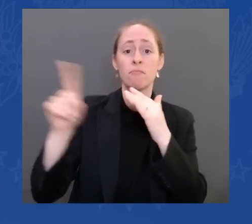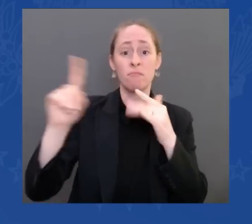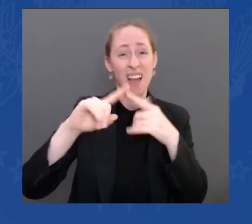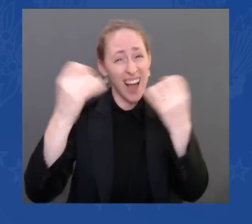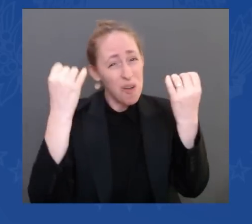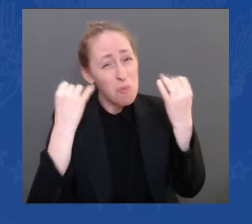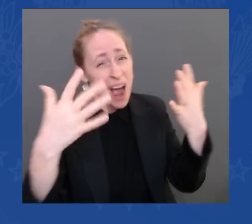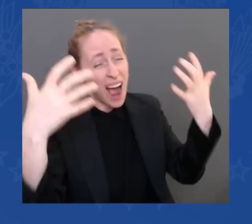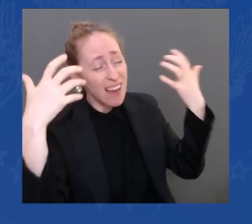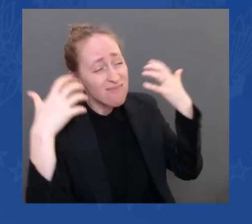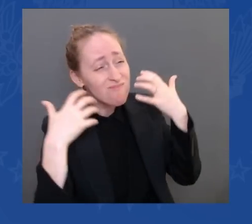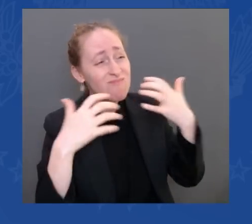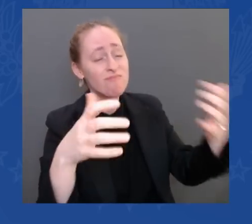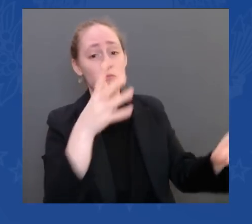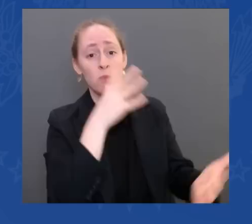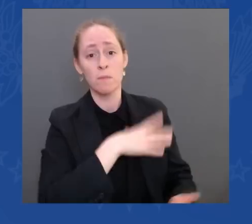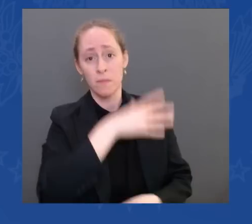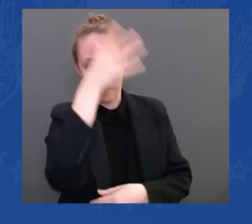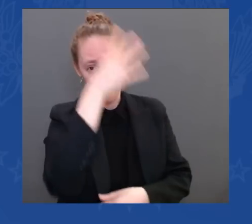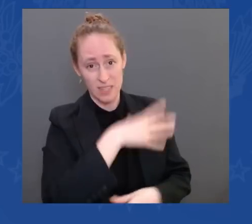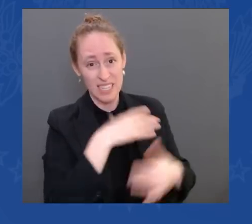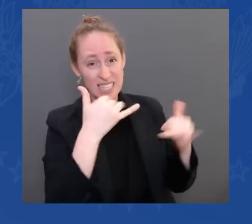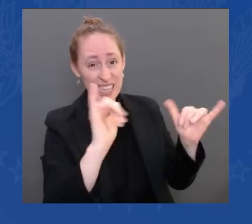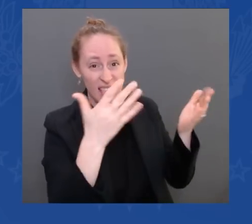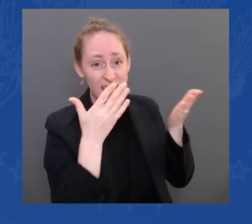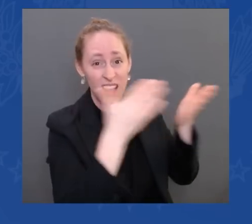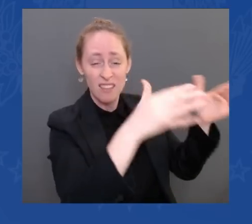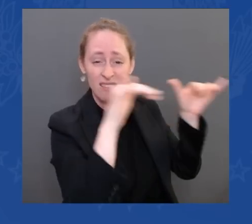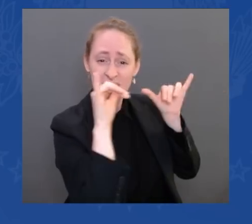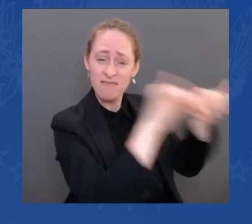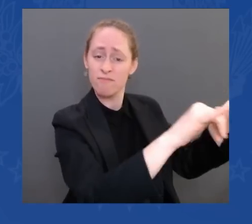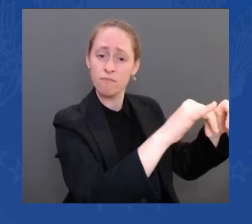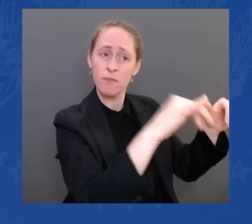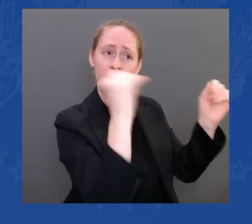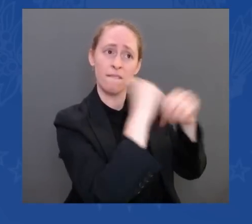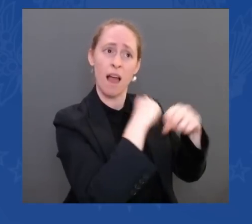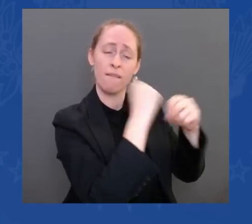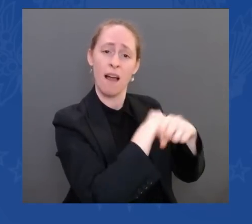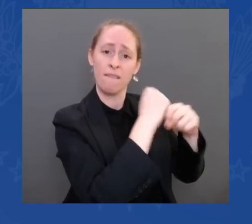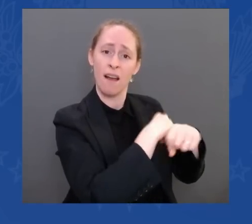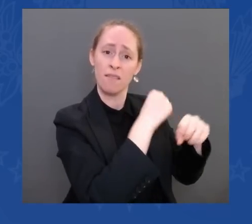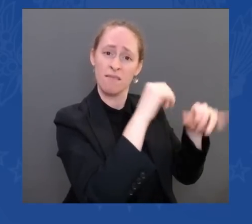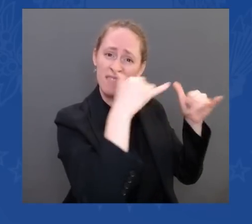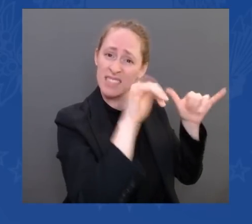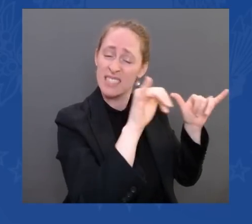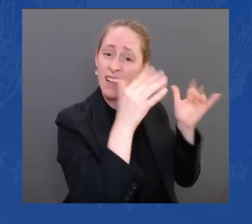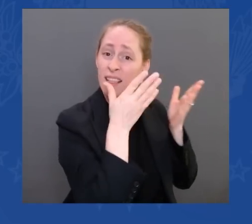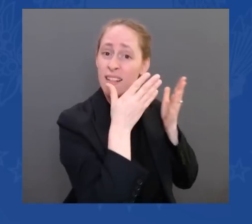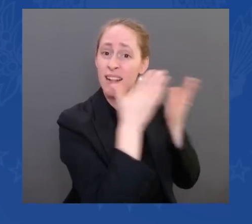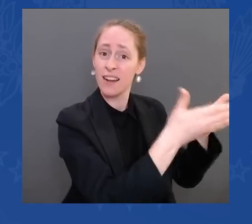And -- and we know that the United States is leading our Allies and partners around the world to make sure that courageous Ukrainians